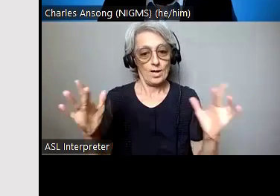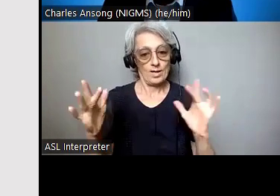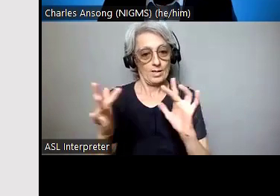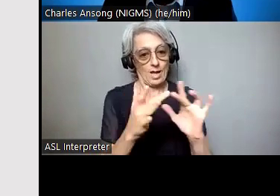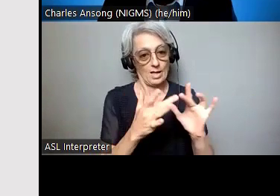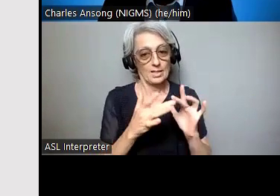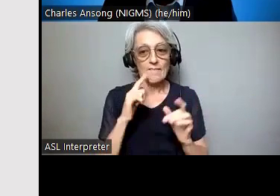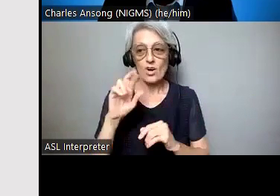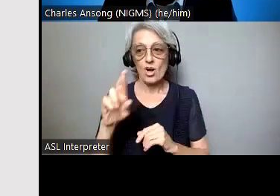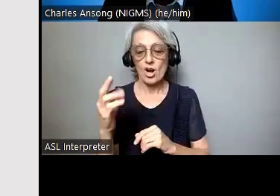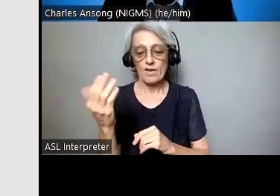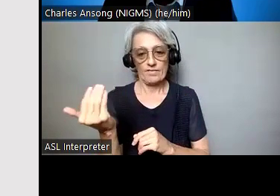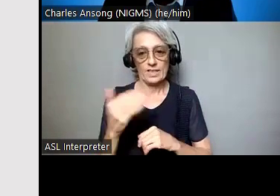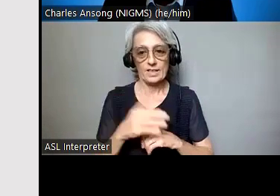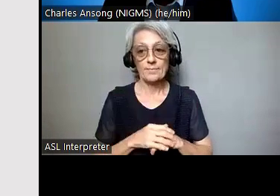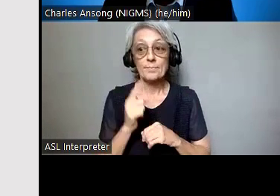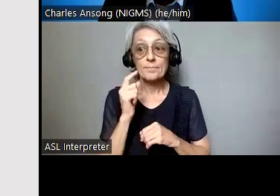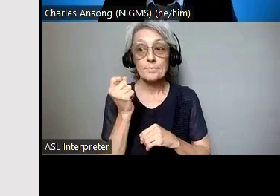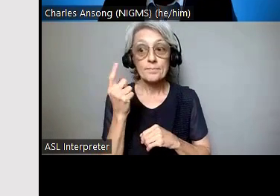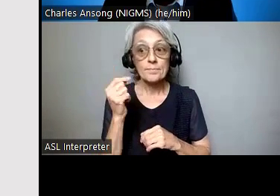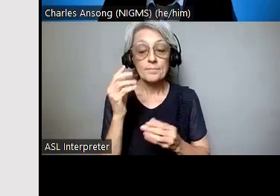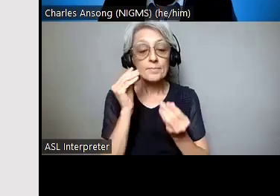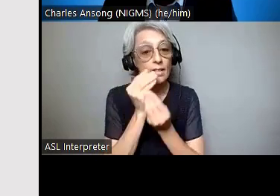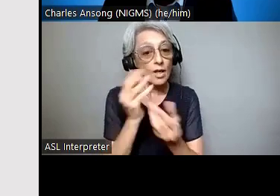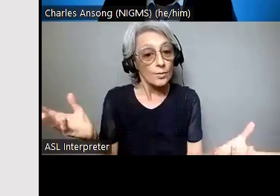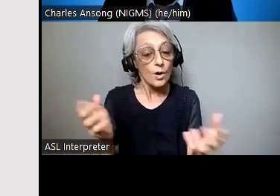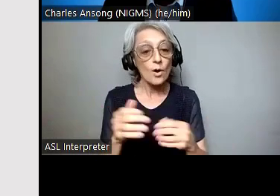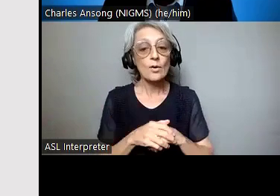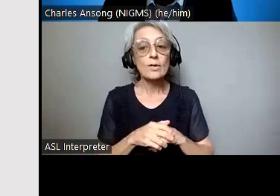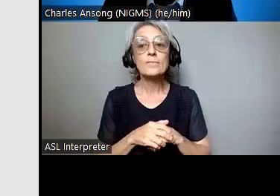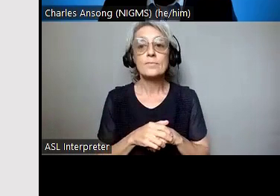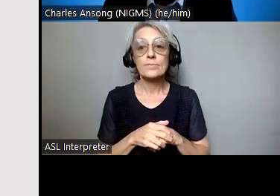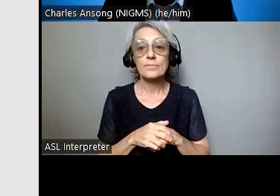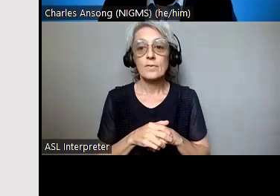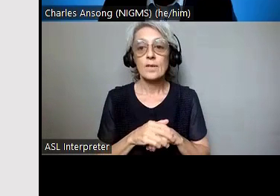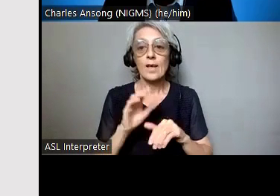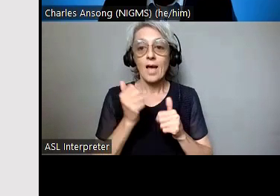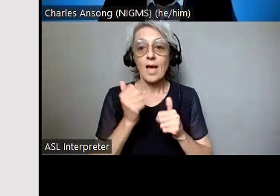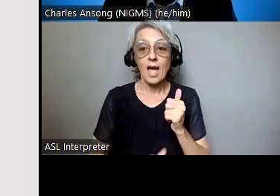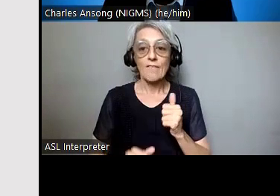However, I do want to note that every participating NIH Institute and Center